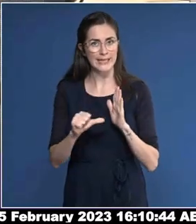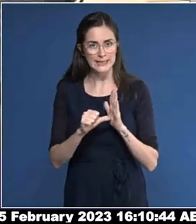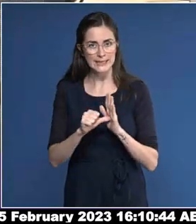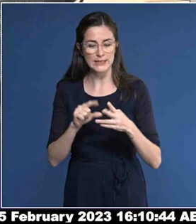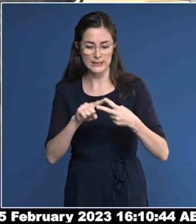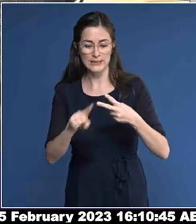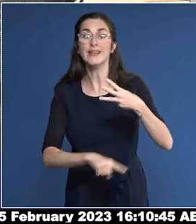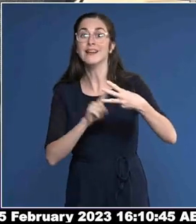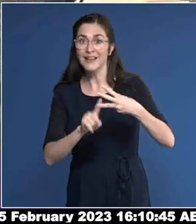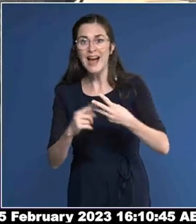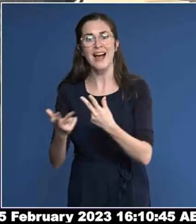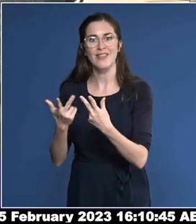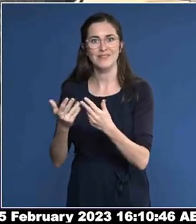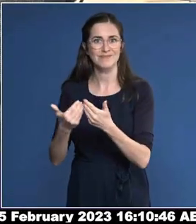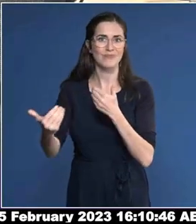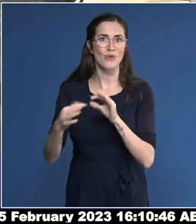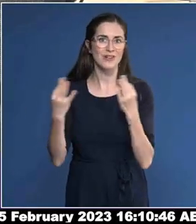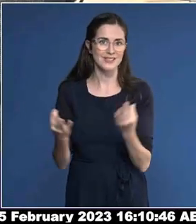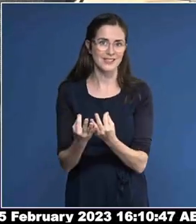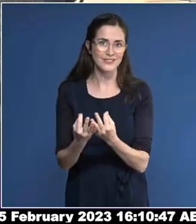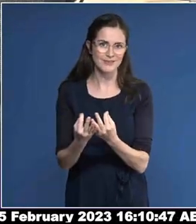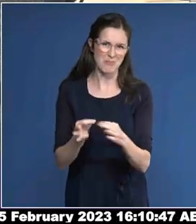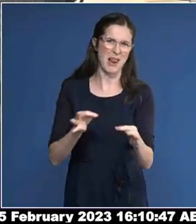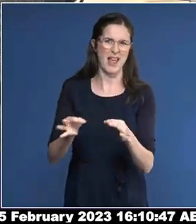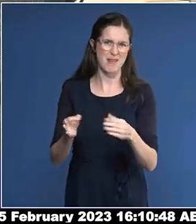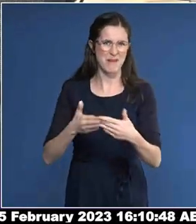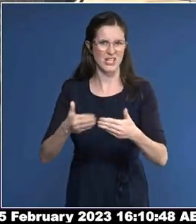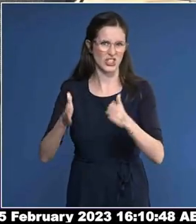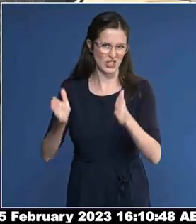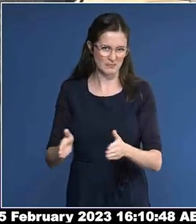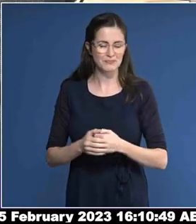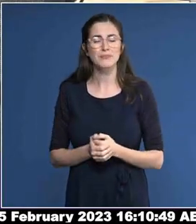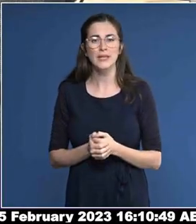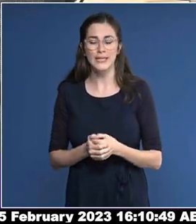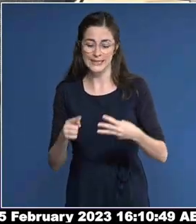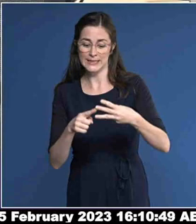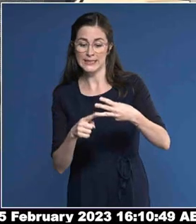That's correct. MS DOWSETT: And self-managed and plan-managed, people can choose a combination of those.